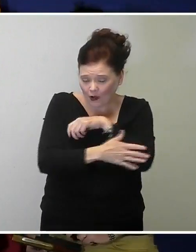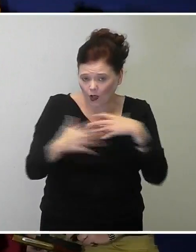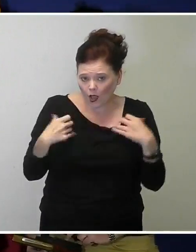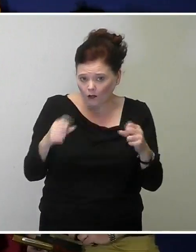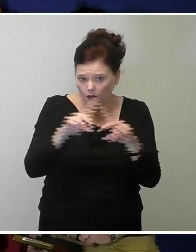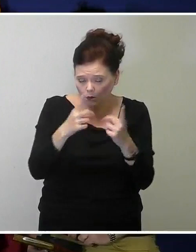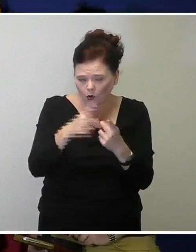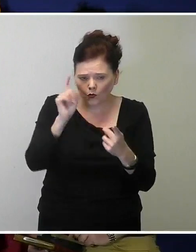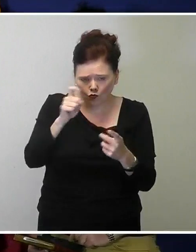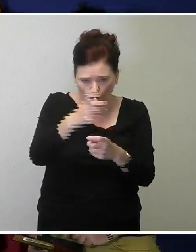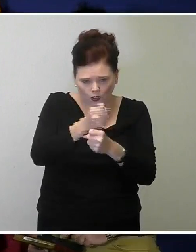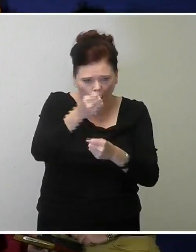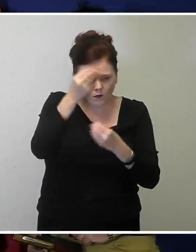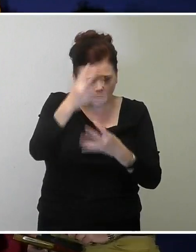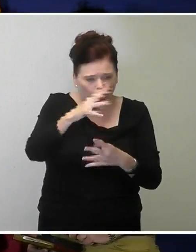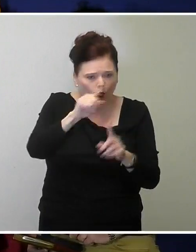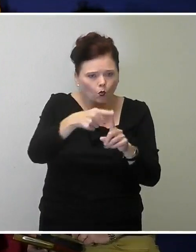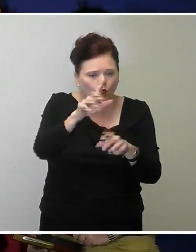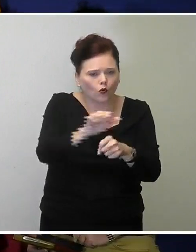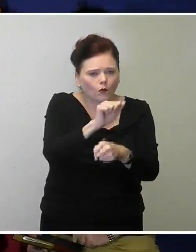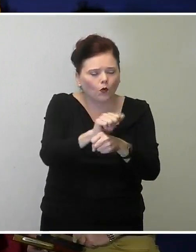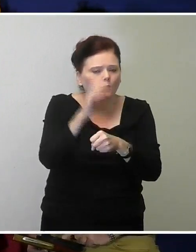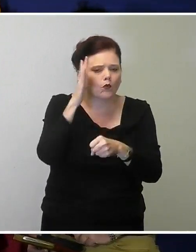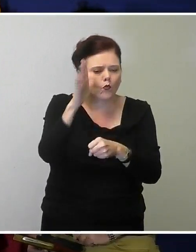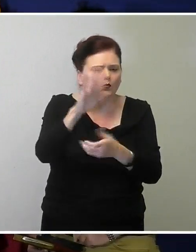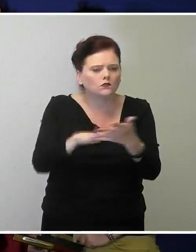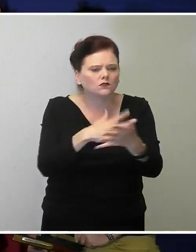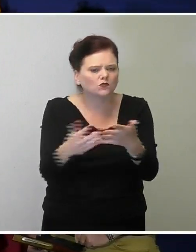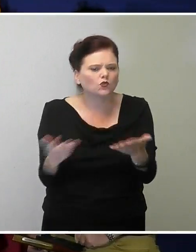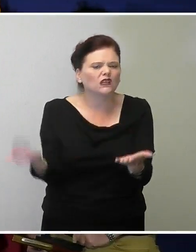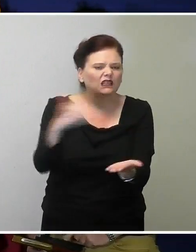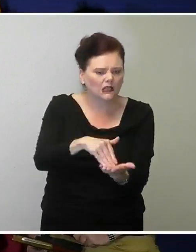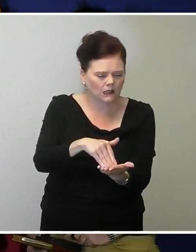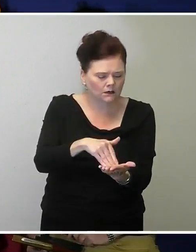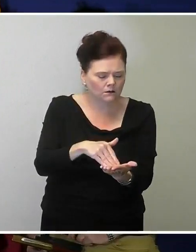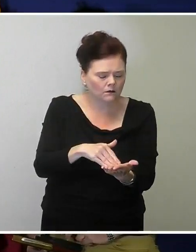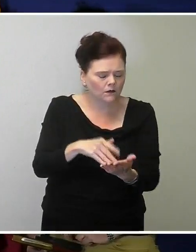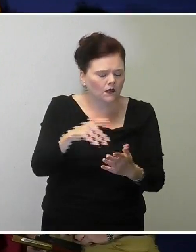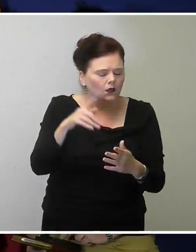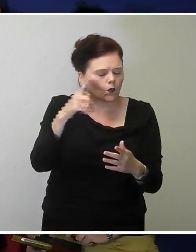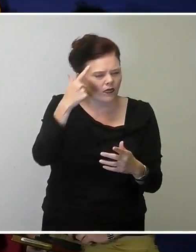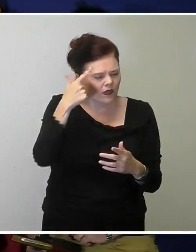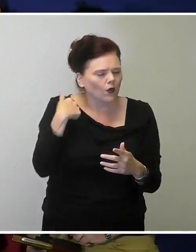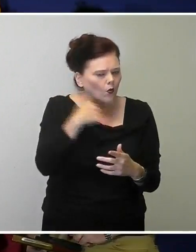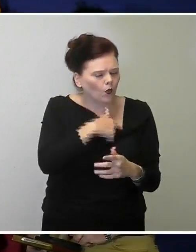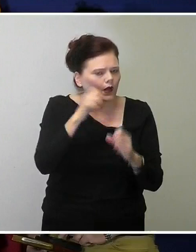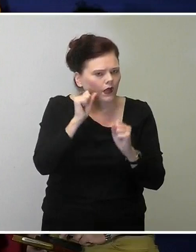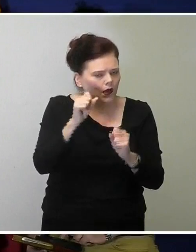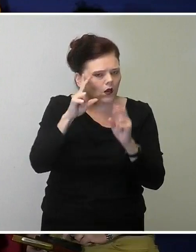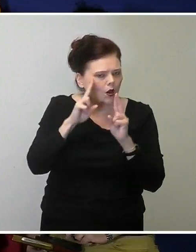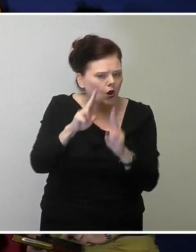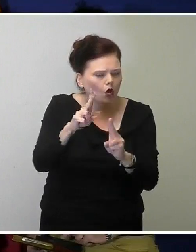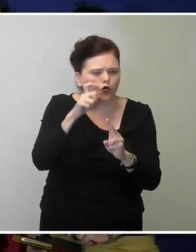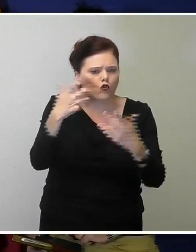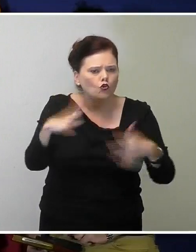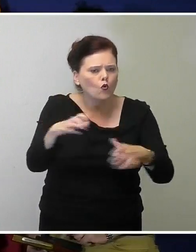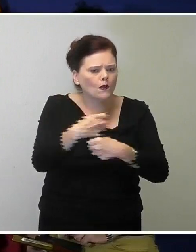LASTLY UPDATING ON TESTING AND INDIVIDUALS WITH APPOINTMENTS AT COUNTY HEALTH DEPARTMENTS SHOULD RECEIVE INFORMATION AS TO WHEN THEIR APPOINTMENT WAS